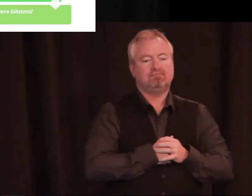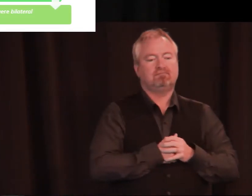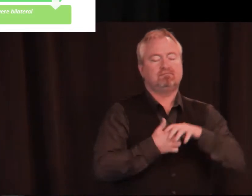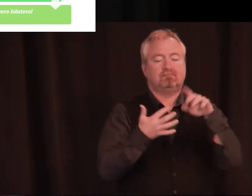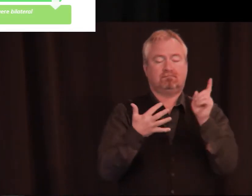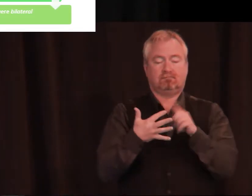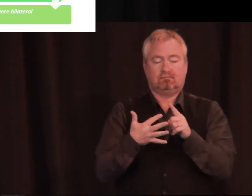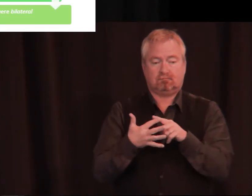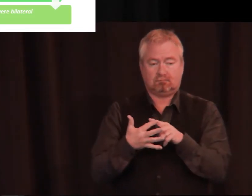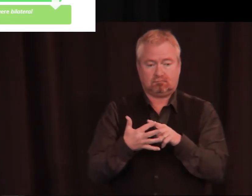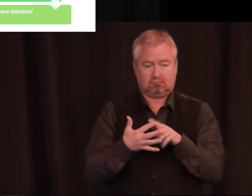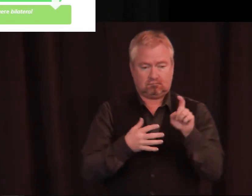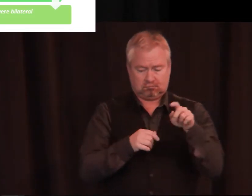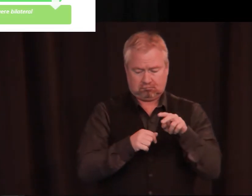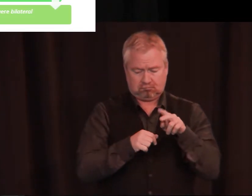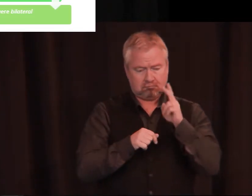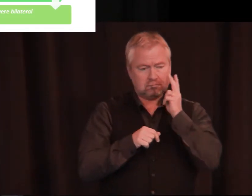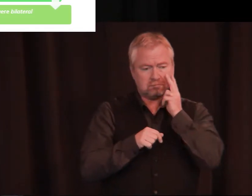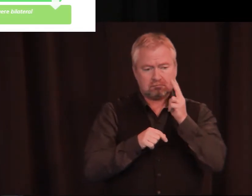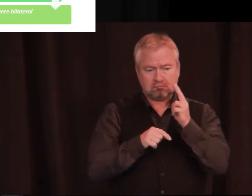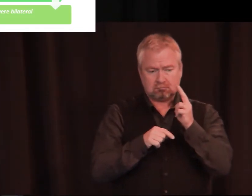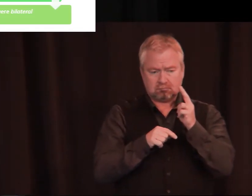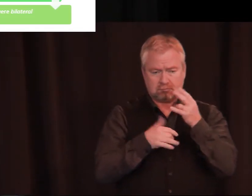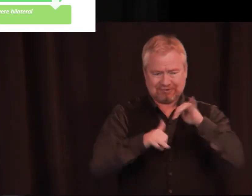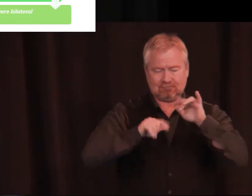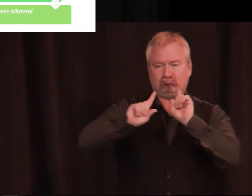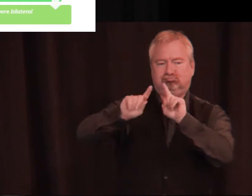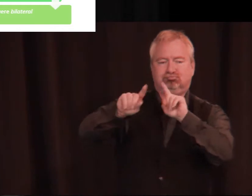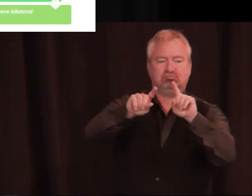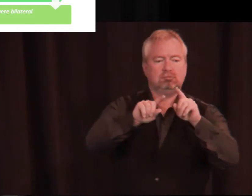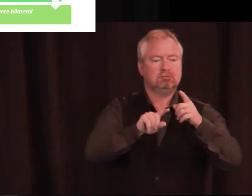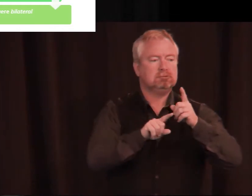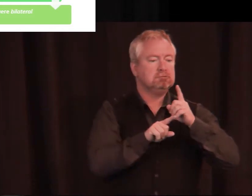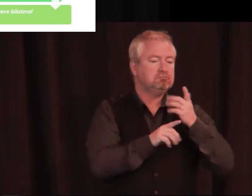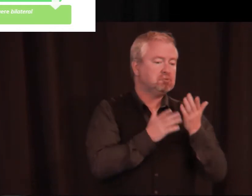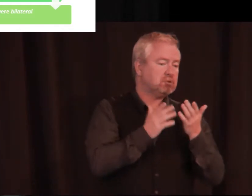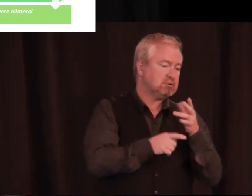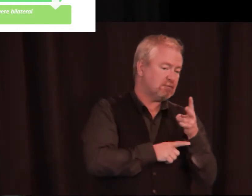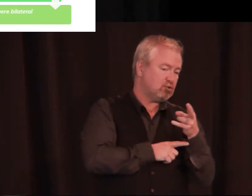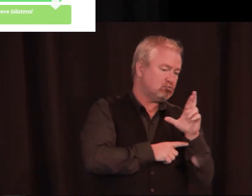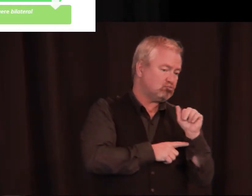we're continuing to see them today so some of them now are in seventh and eighth grade.